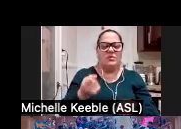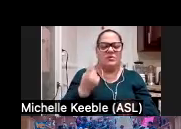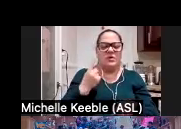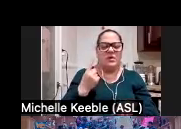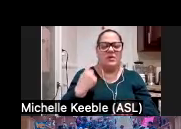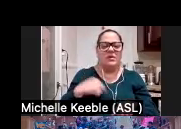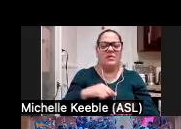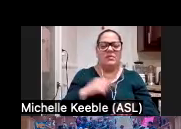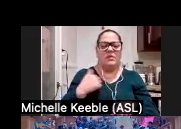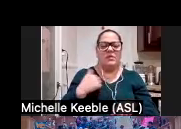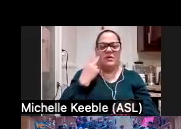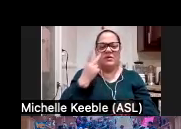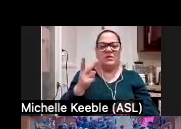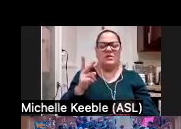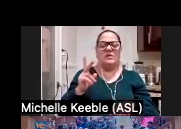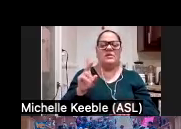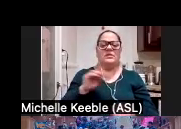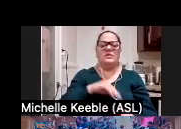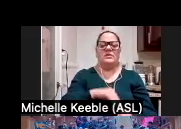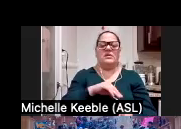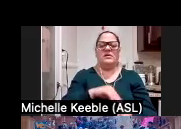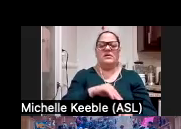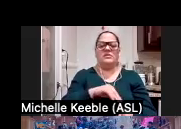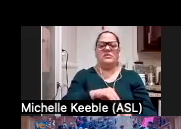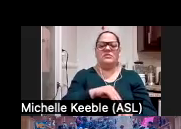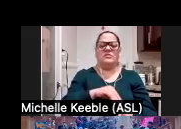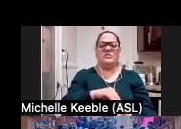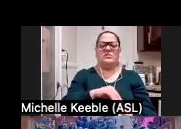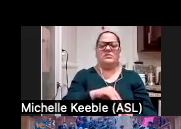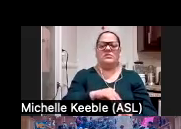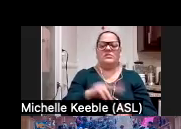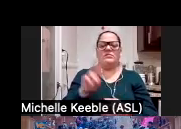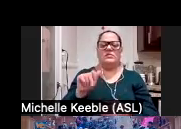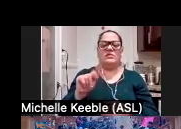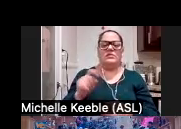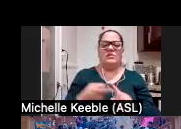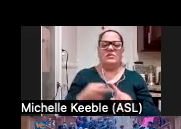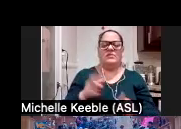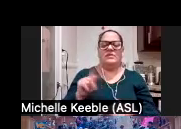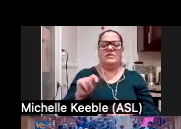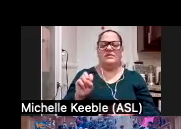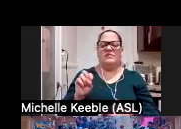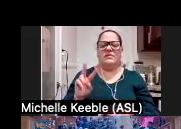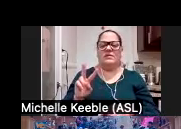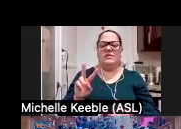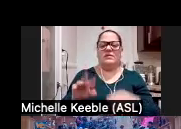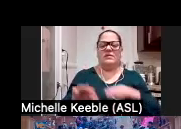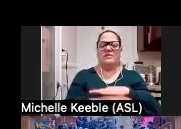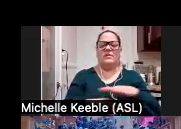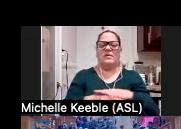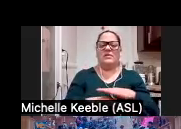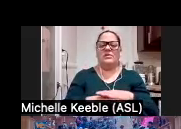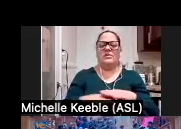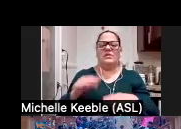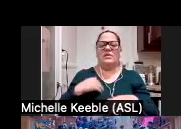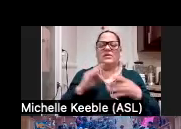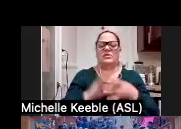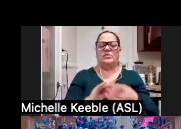forward about Dr. Henry Viscardi and from the TV is basically his documentary as well that you guys